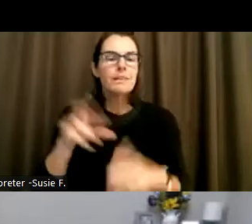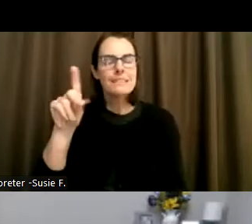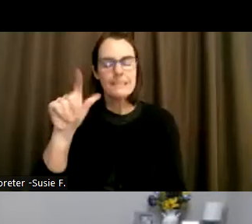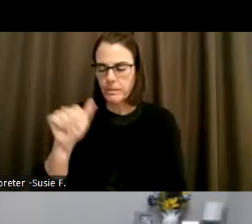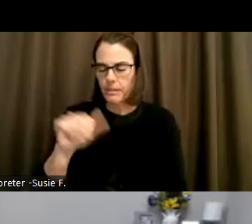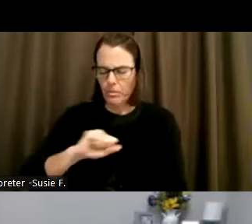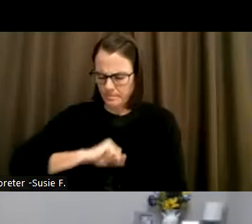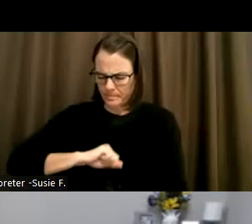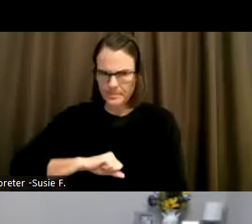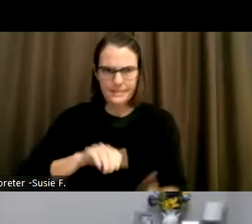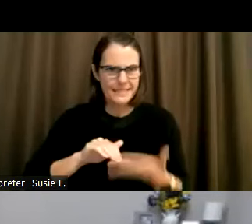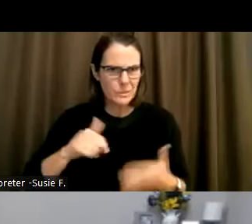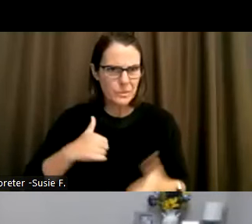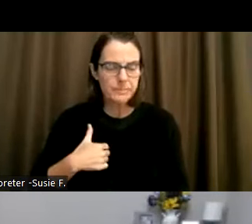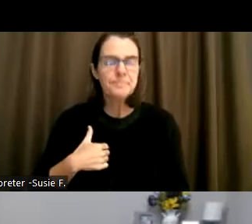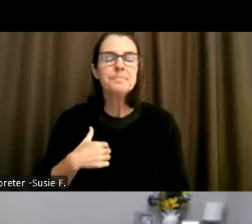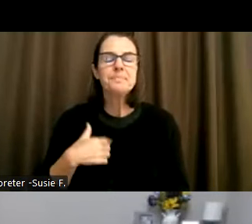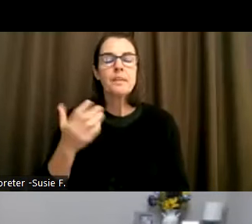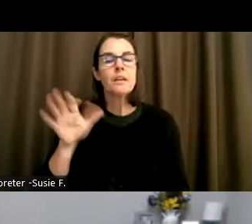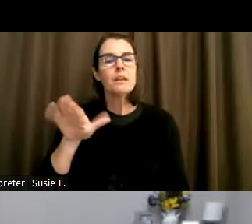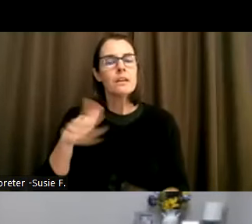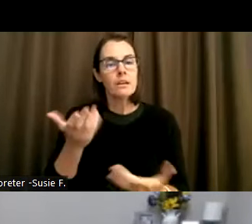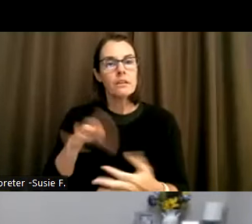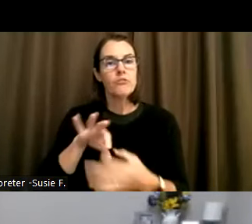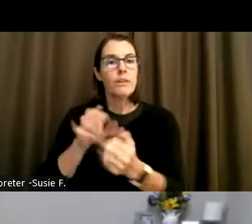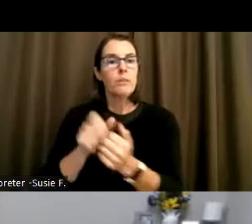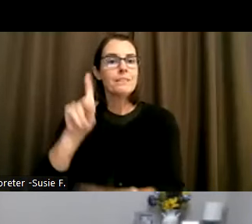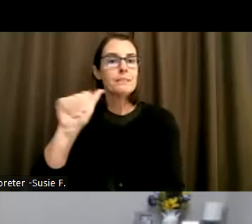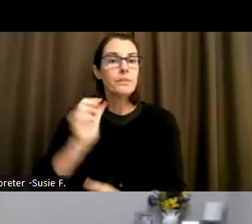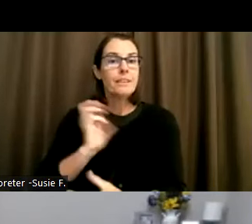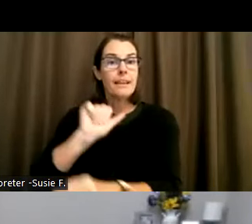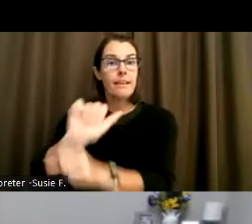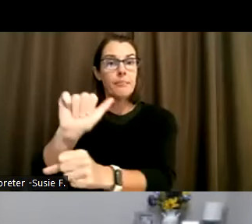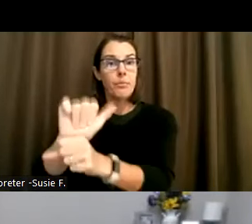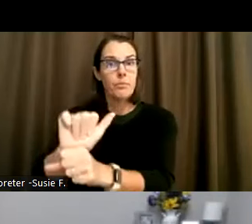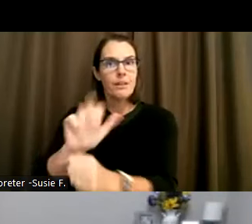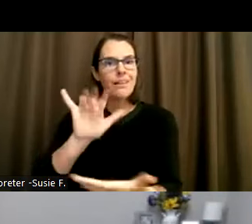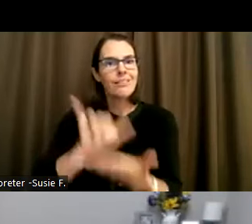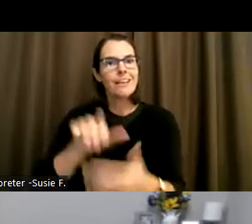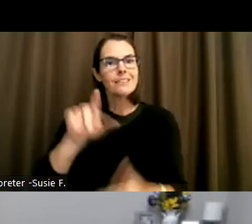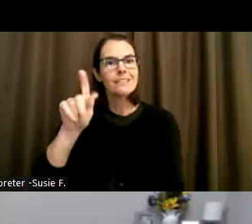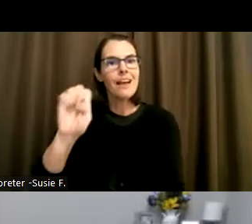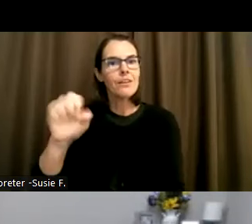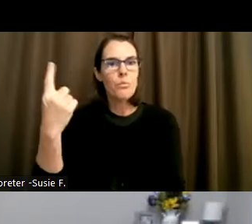excuse me, around disability employment. And that is title one.